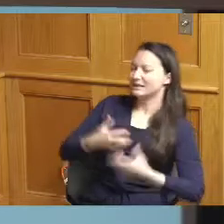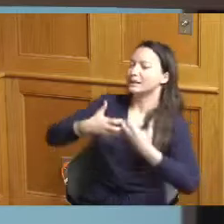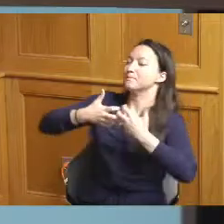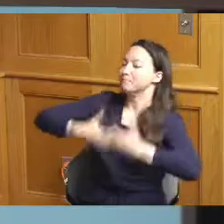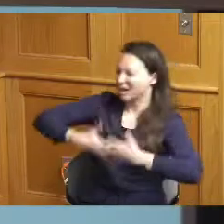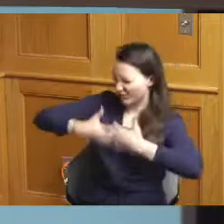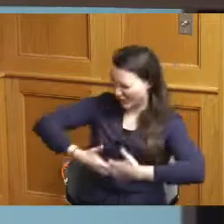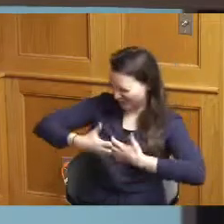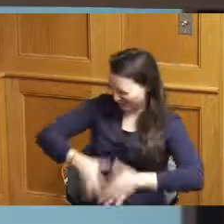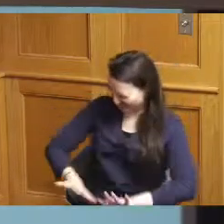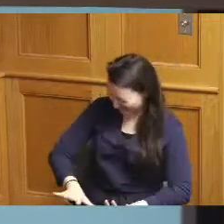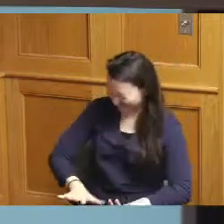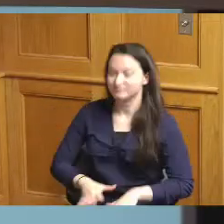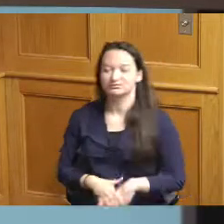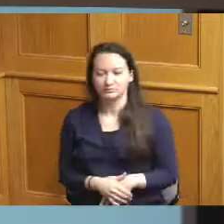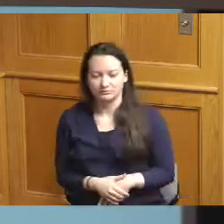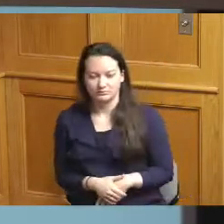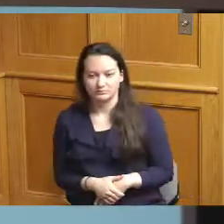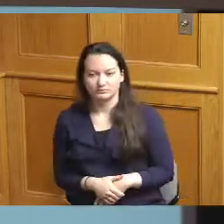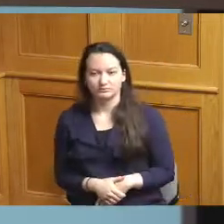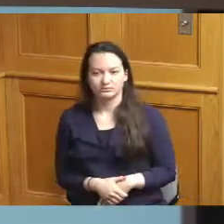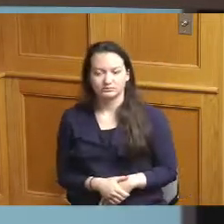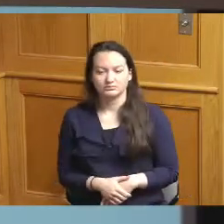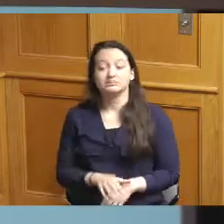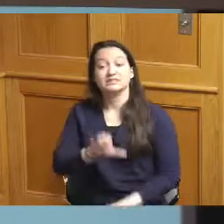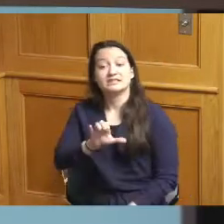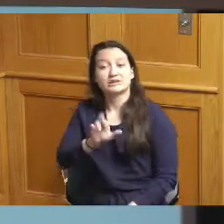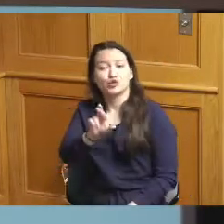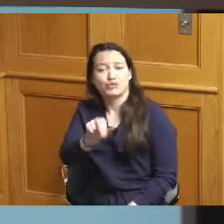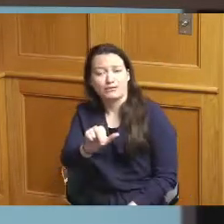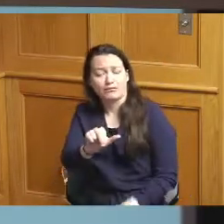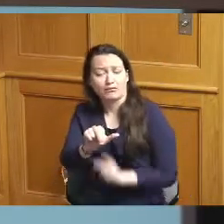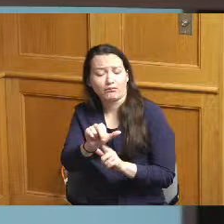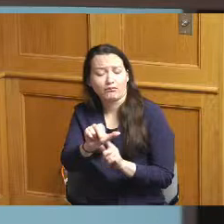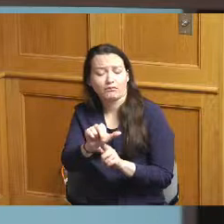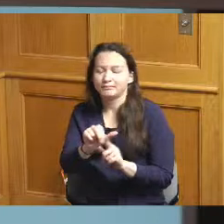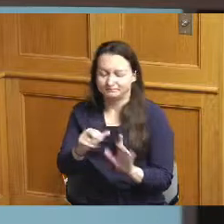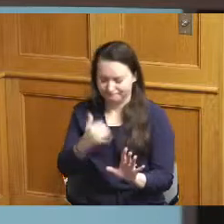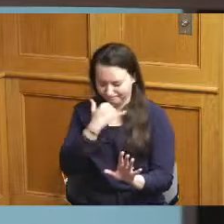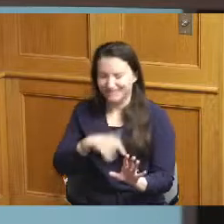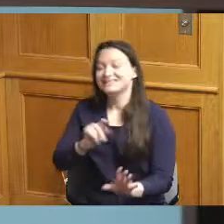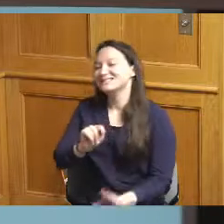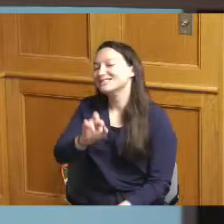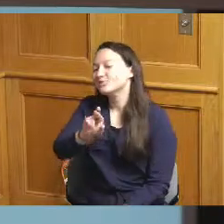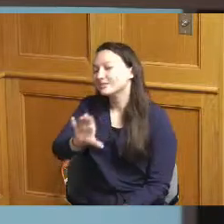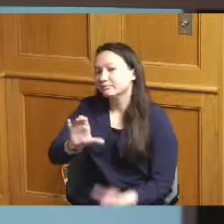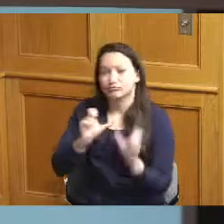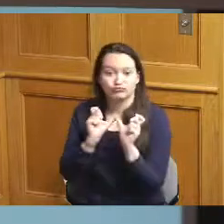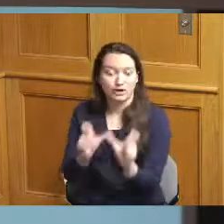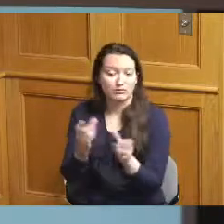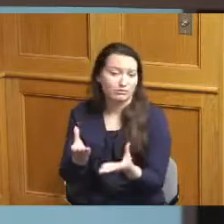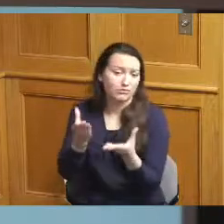plant so with the CRA we reckon or the TRC is recommending continuation of all of the agreements